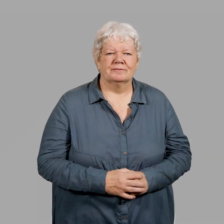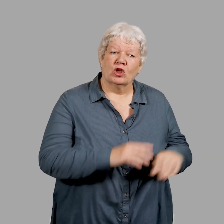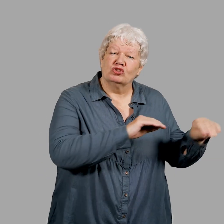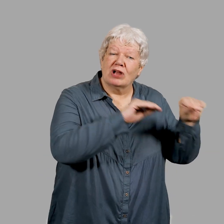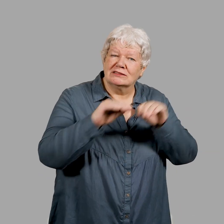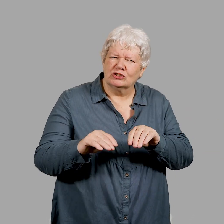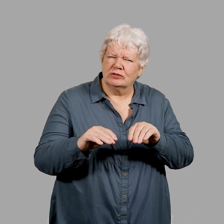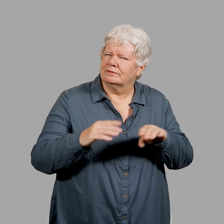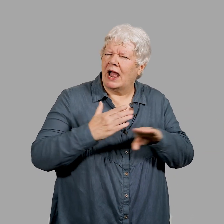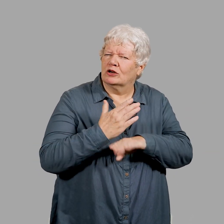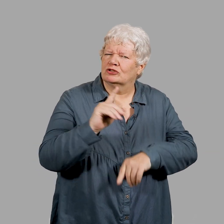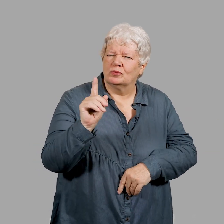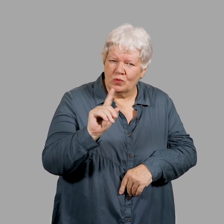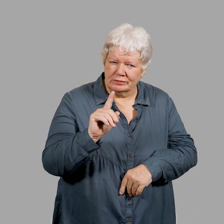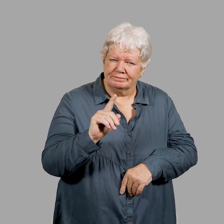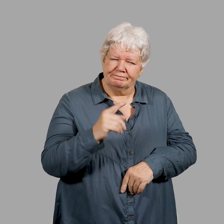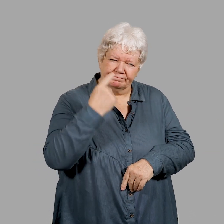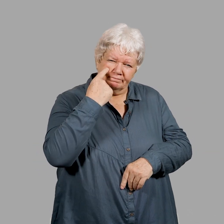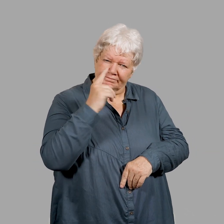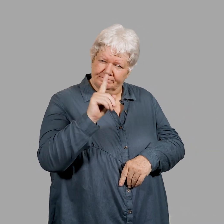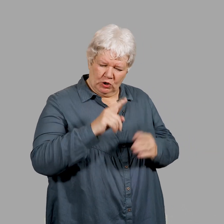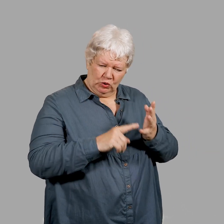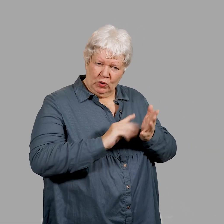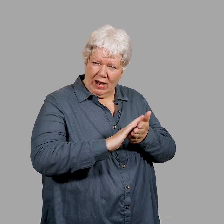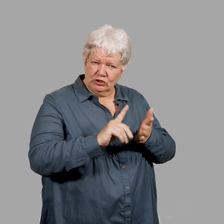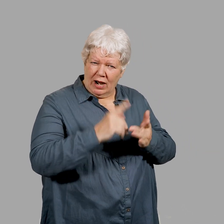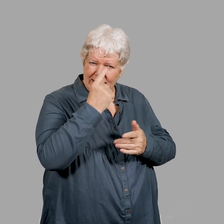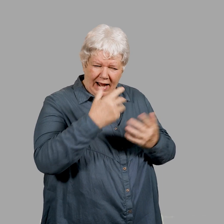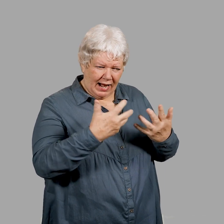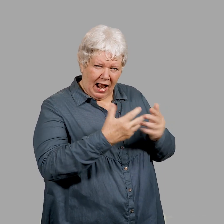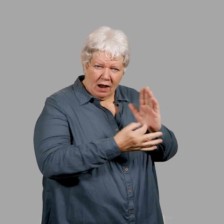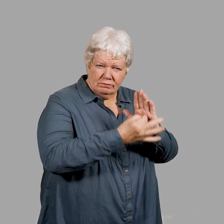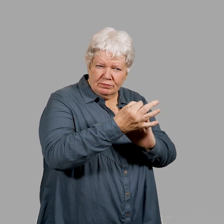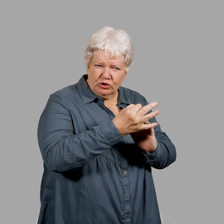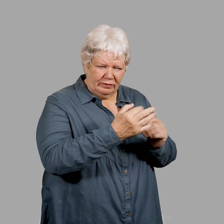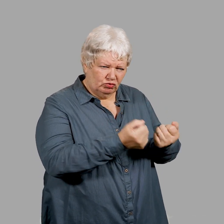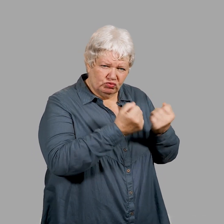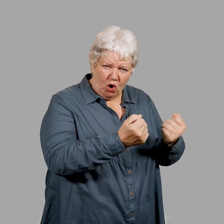Action: Explore what role UHI might have in developing strong pathways